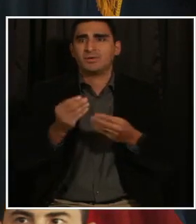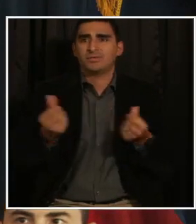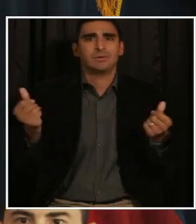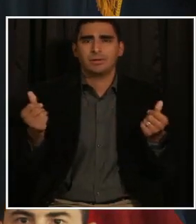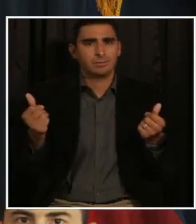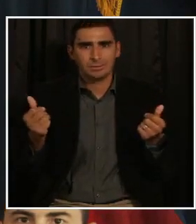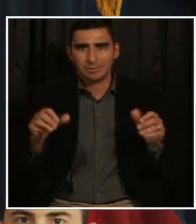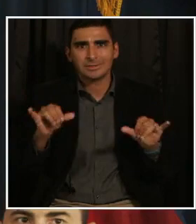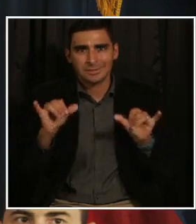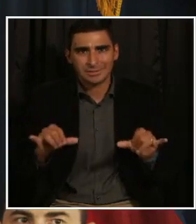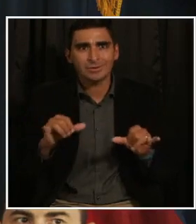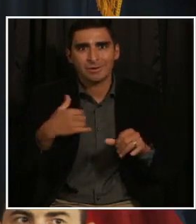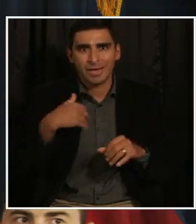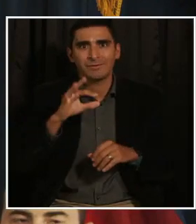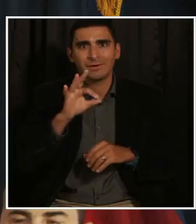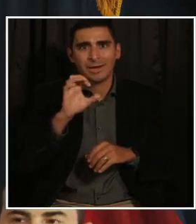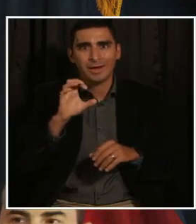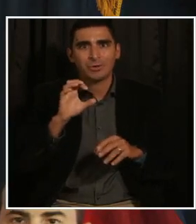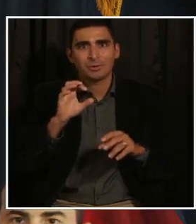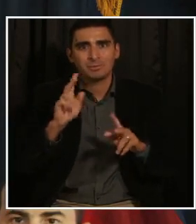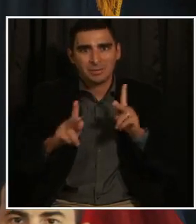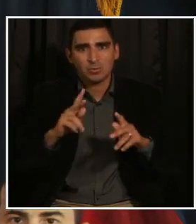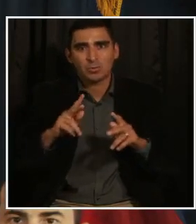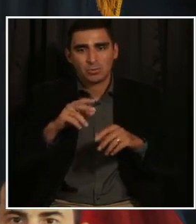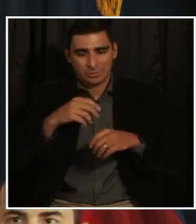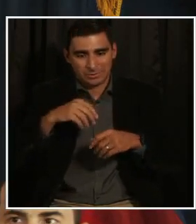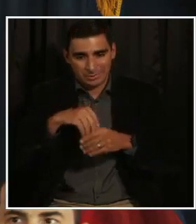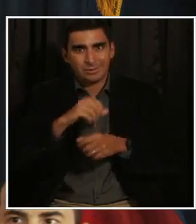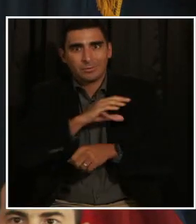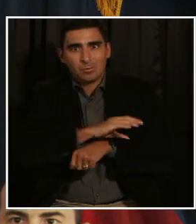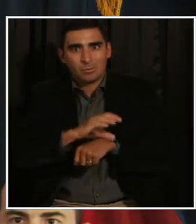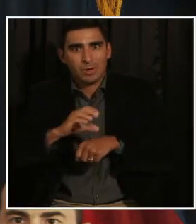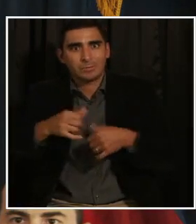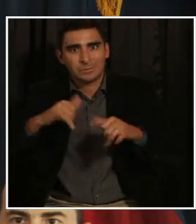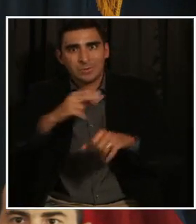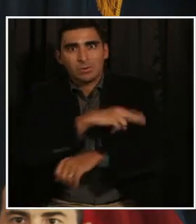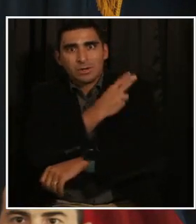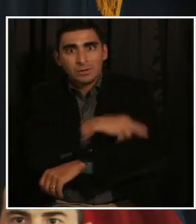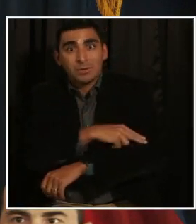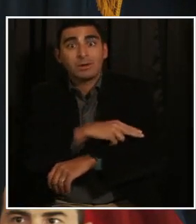coloradans are still currently in the hospital and unvaccinated coloradans are dying every day